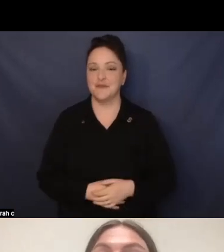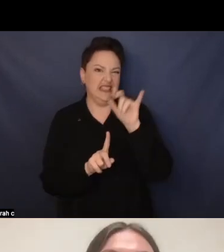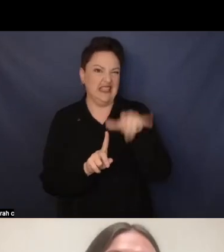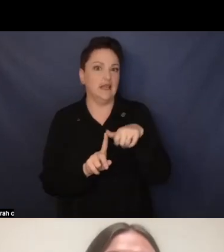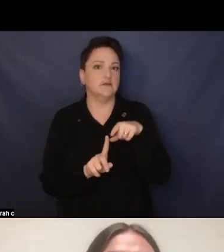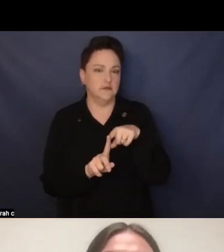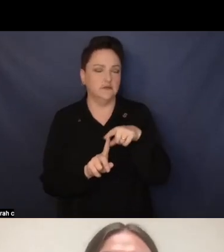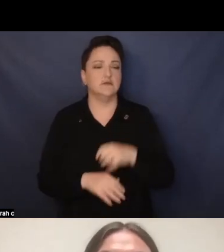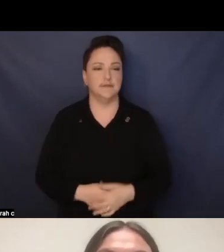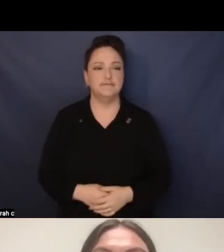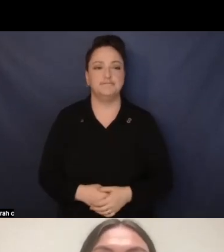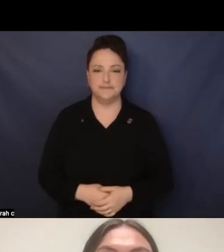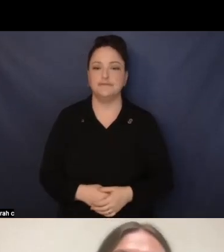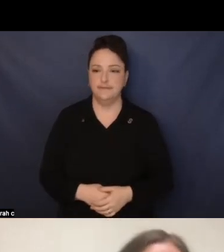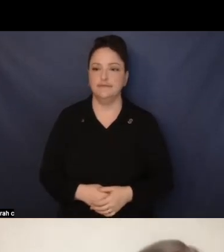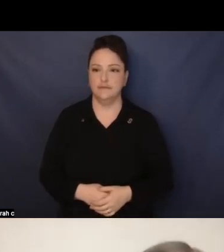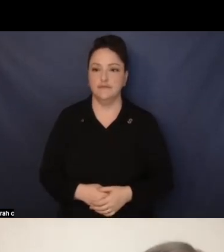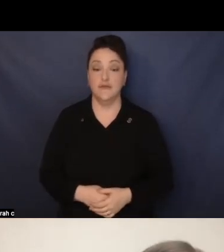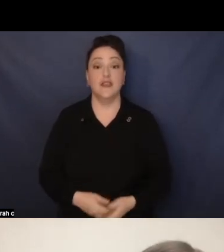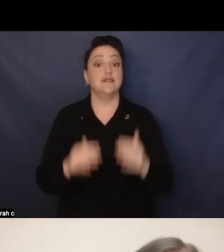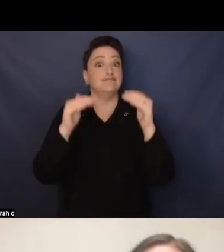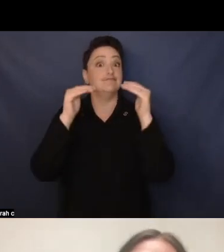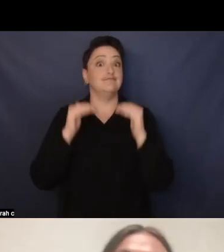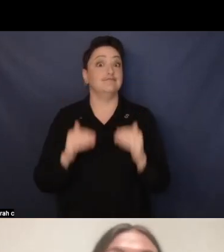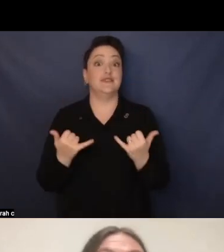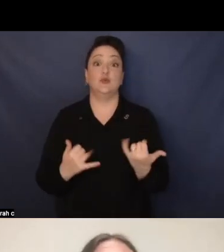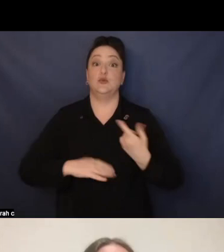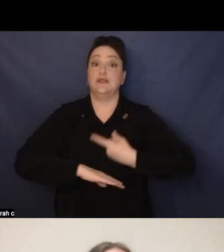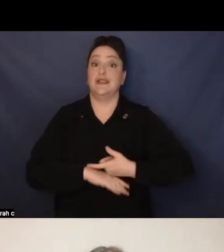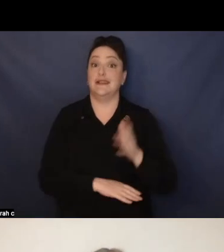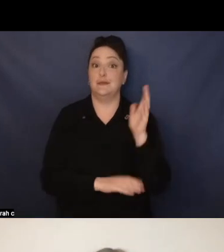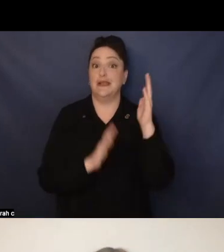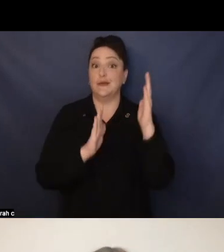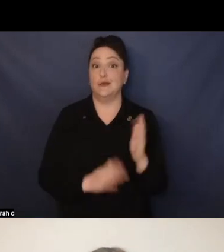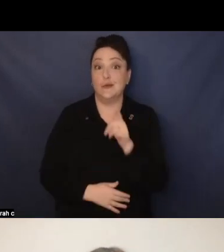I would like to introduce our speakers for today's workshop. I will start with myself. Hello,